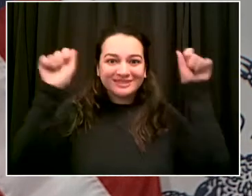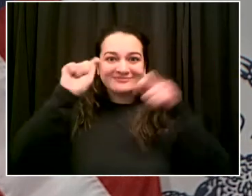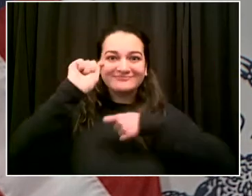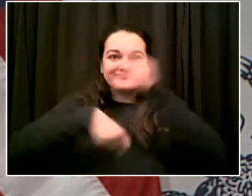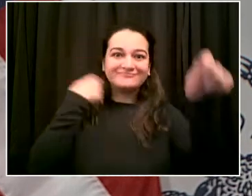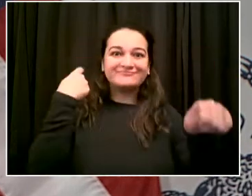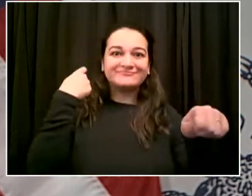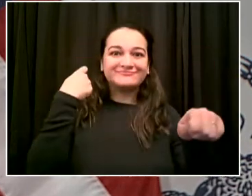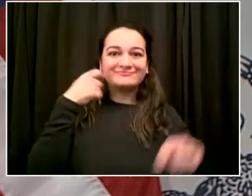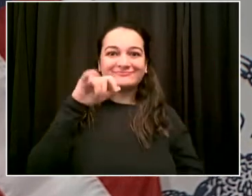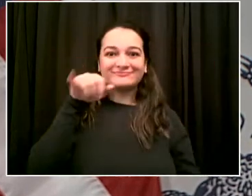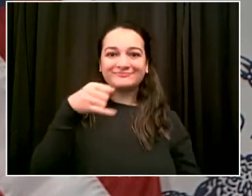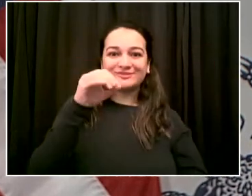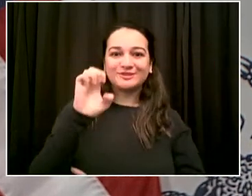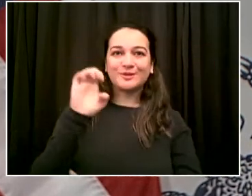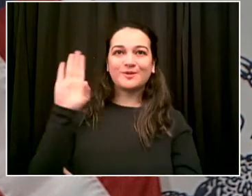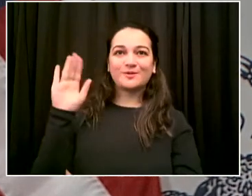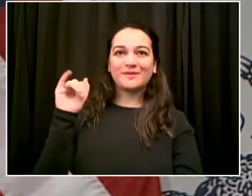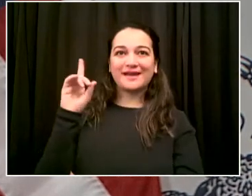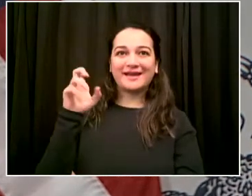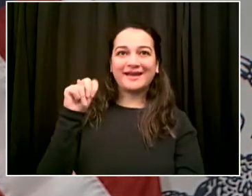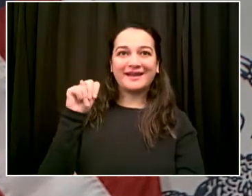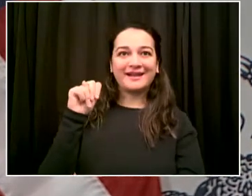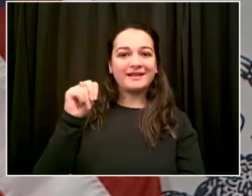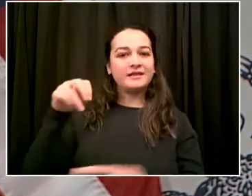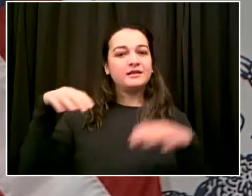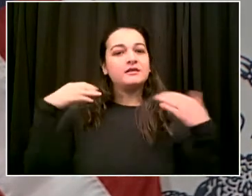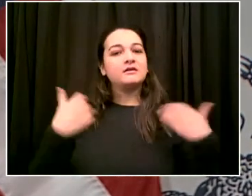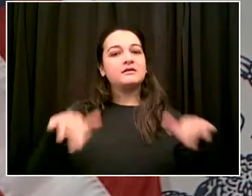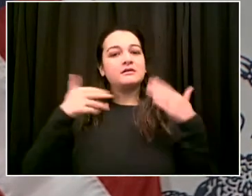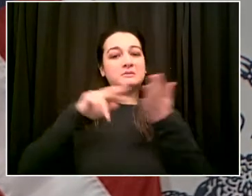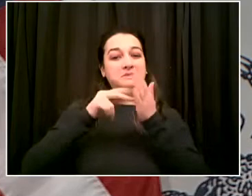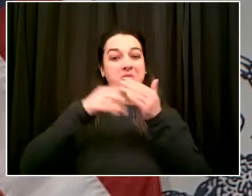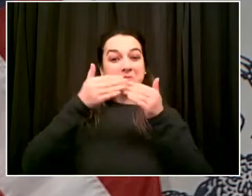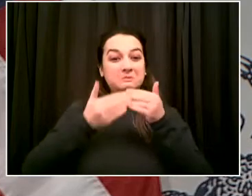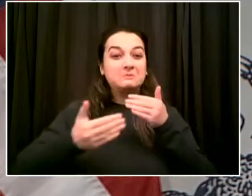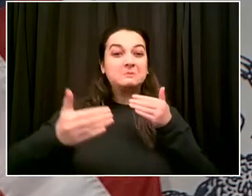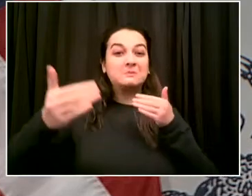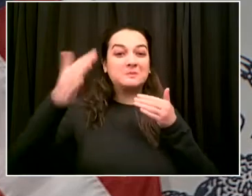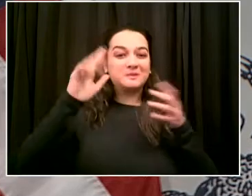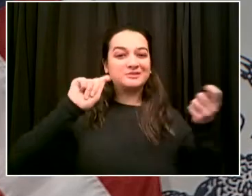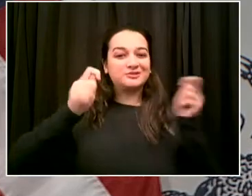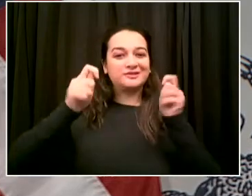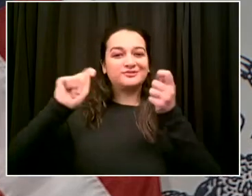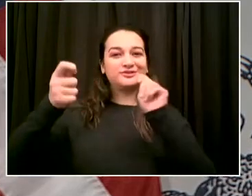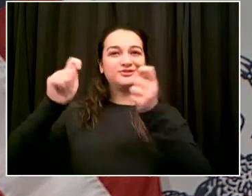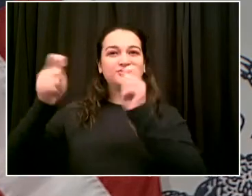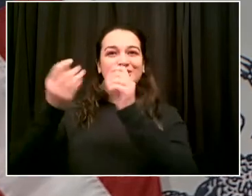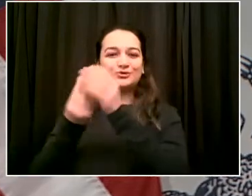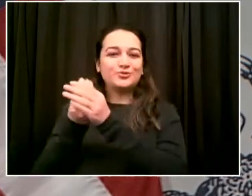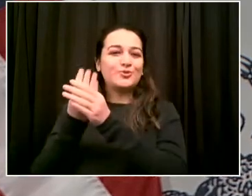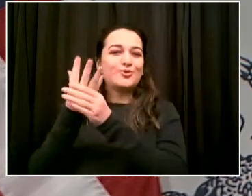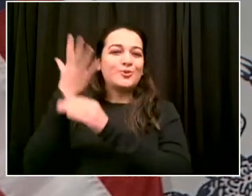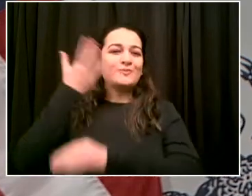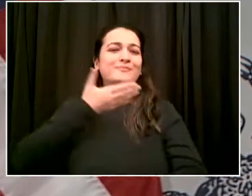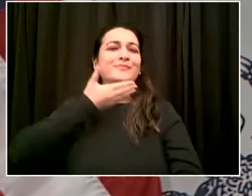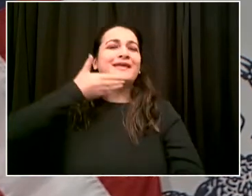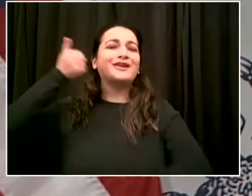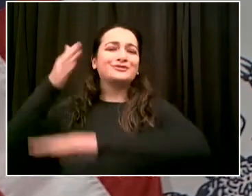VICE PRESIDENT KAMALA HARRIS AND SO MUCH IS GOING TO CHANGE